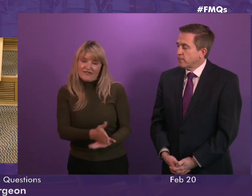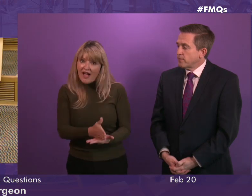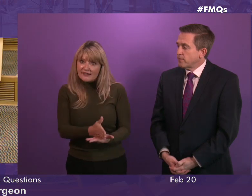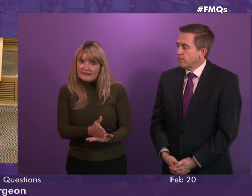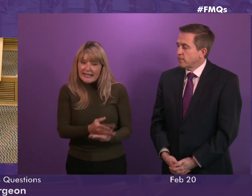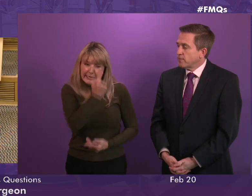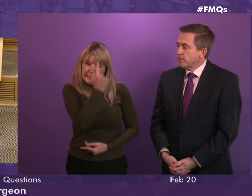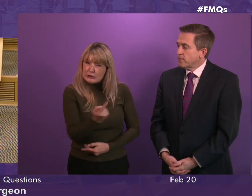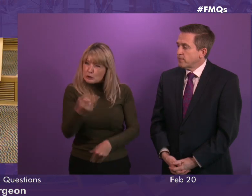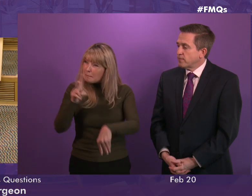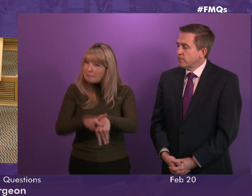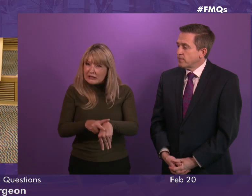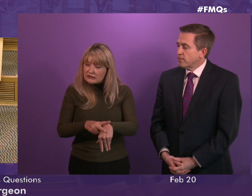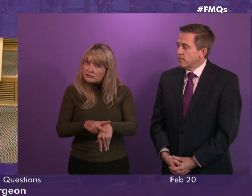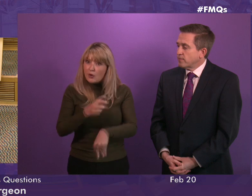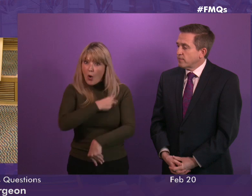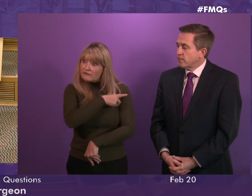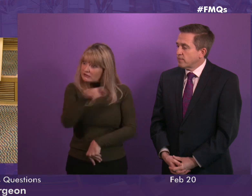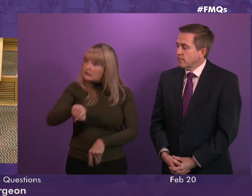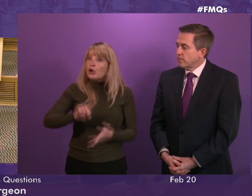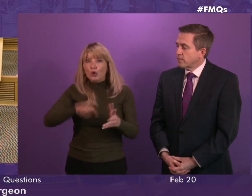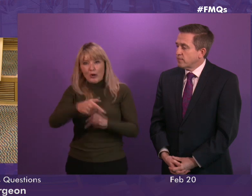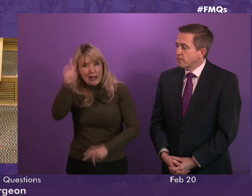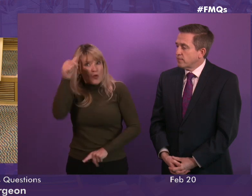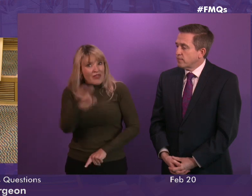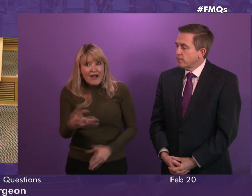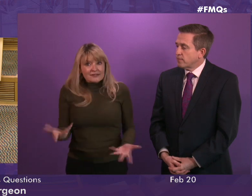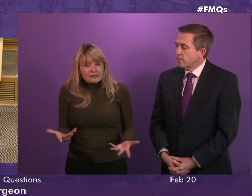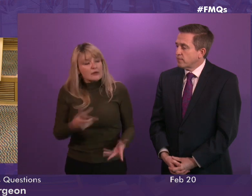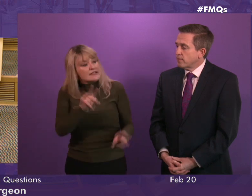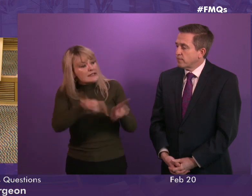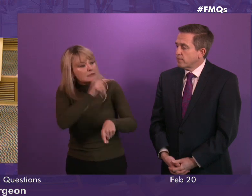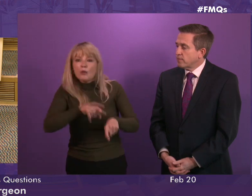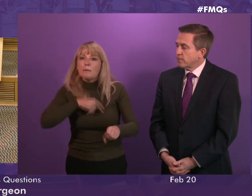police officer across the UK is all too aware of. We are also making sure that our police